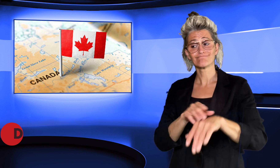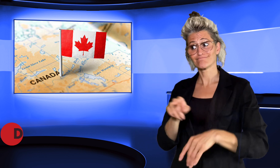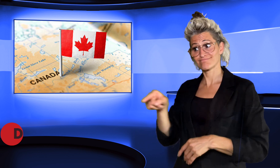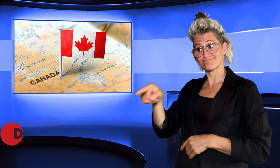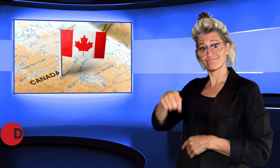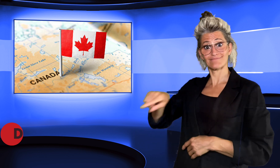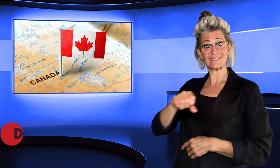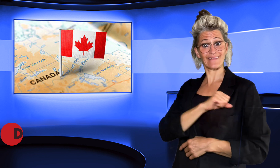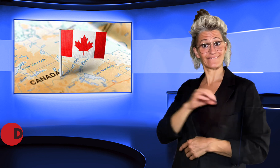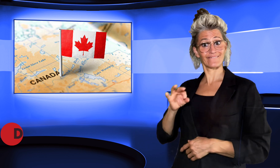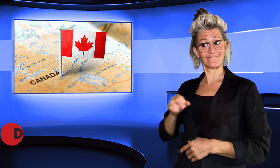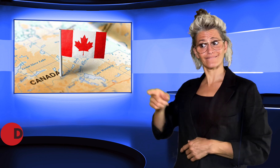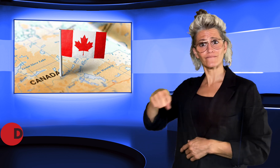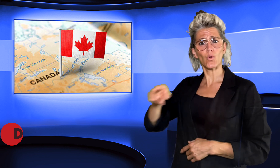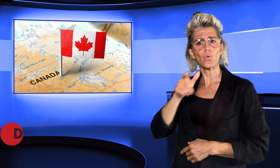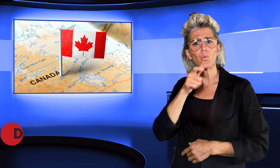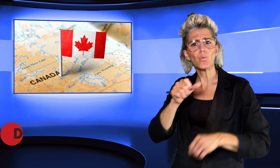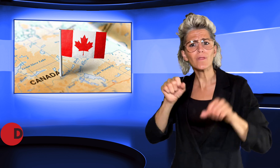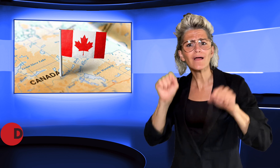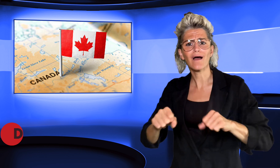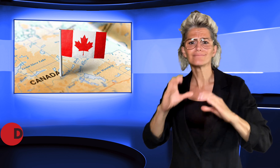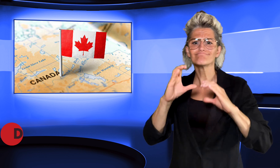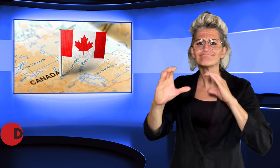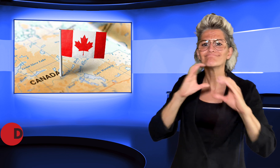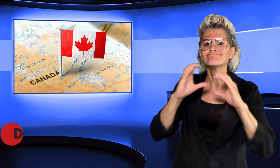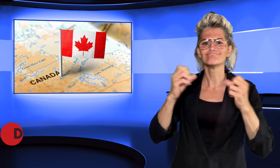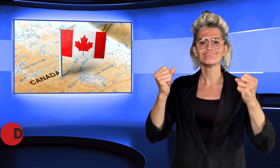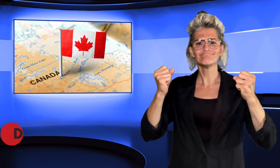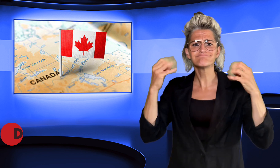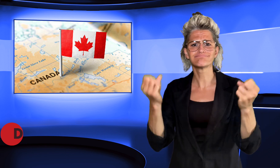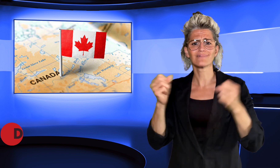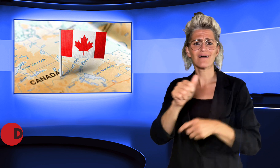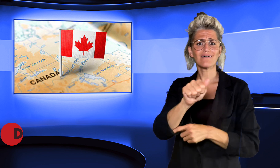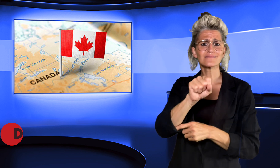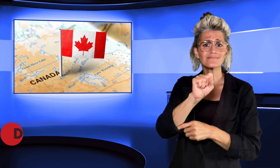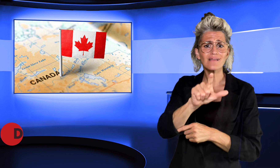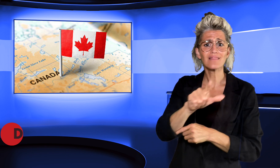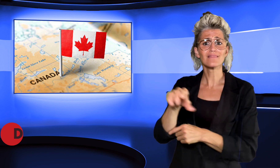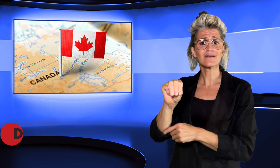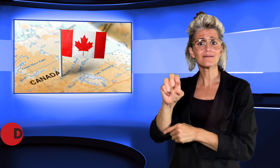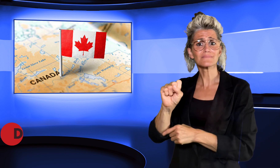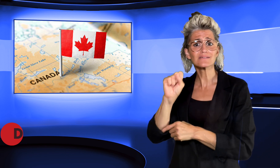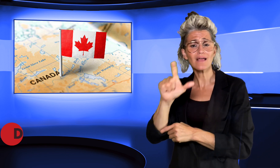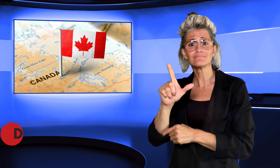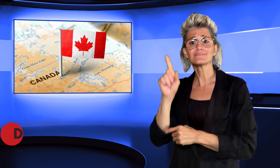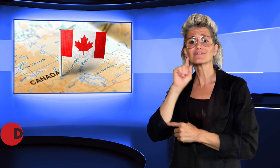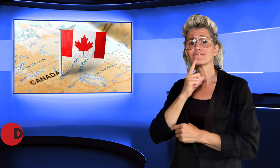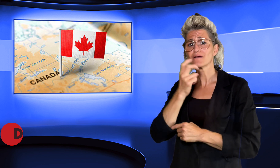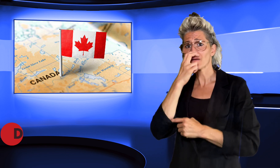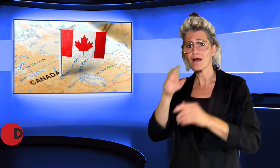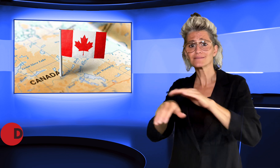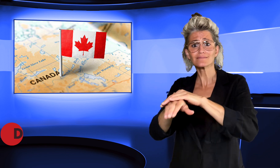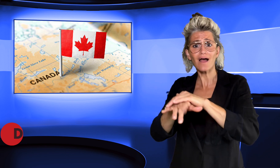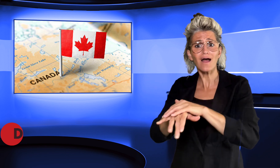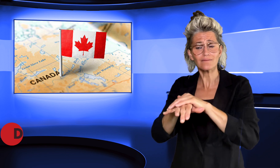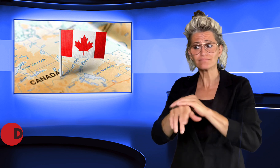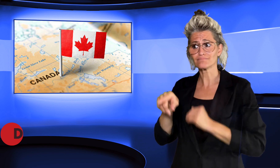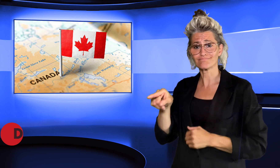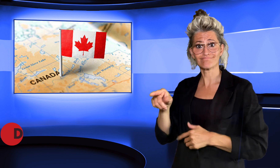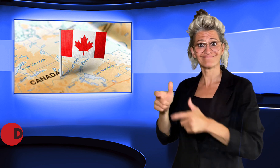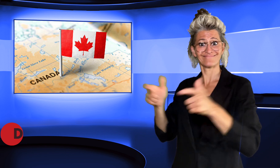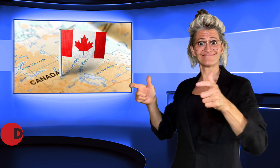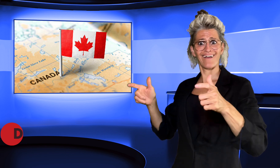who can communicate using ASL, MSL and protactile means and emphasized